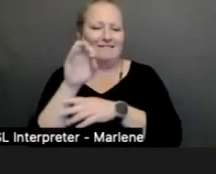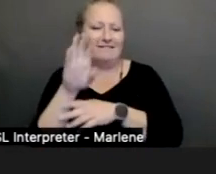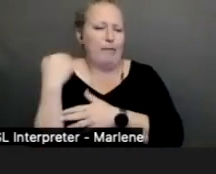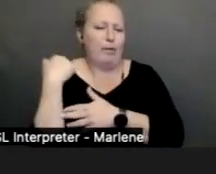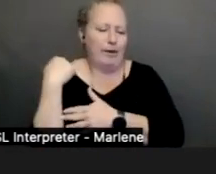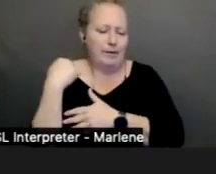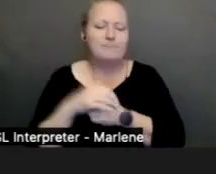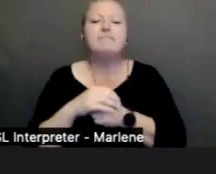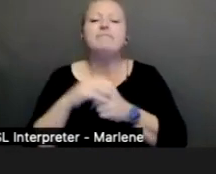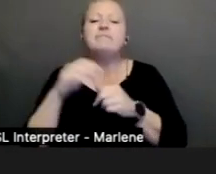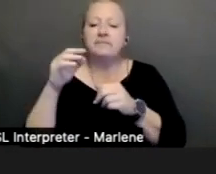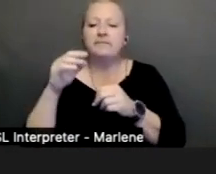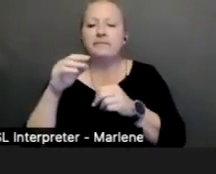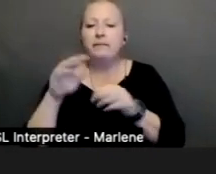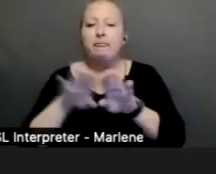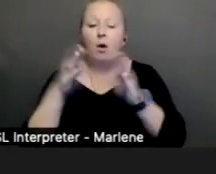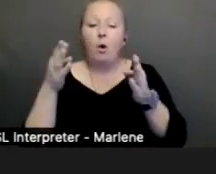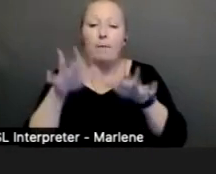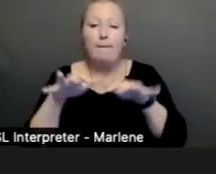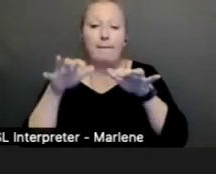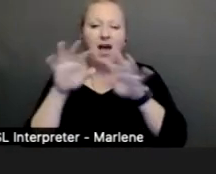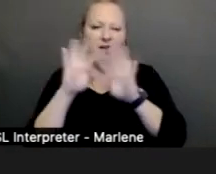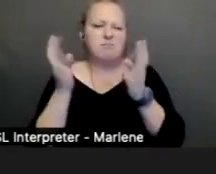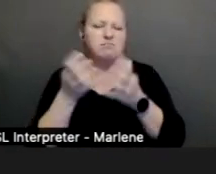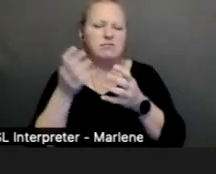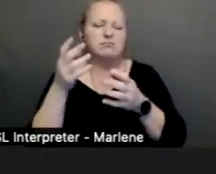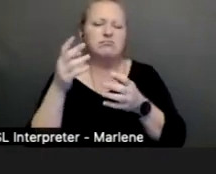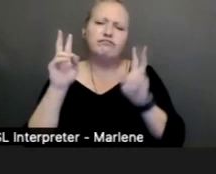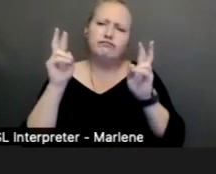we'll have an opening panel kind of a conversation starter for the rest